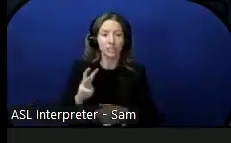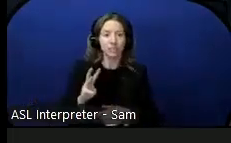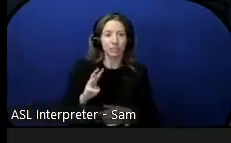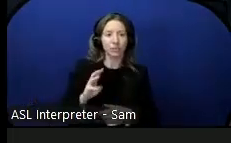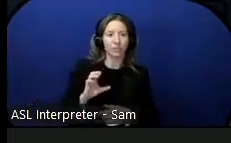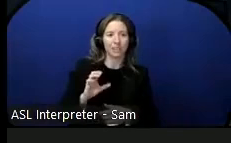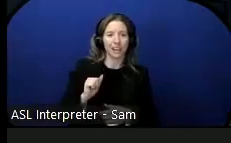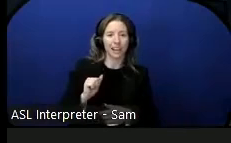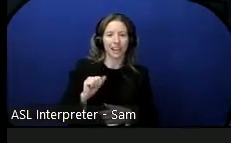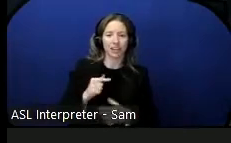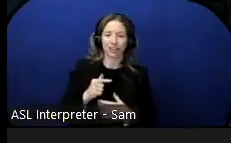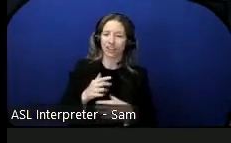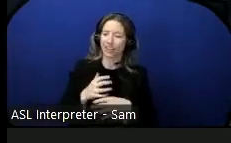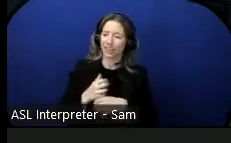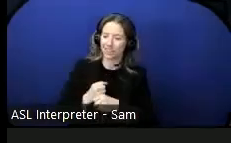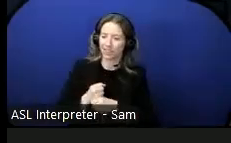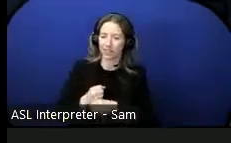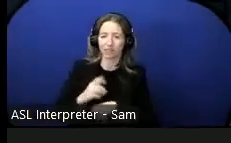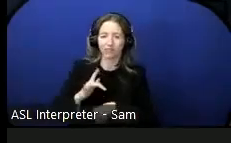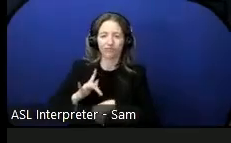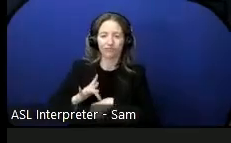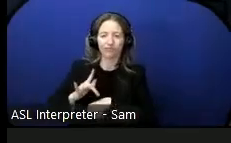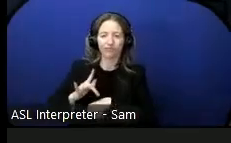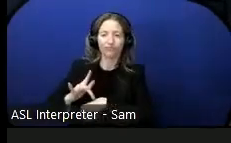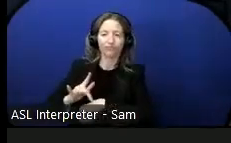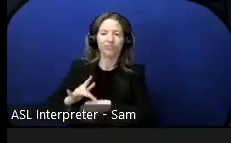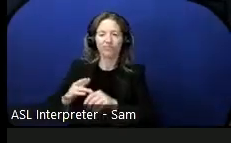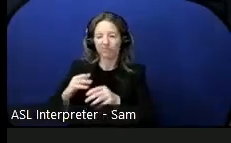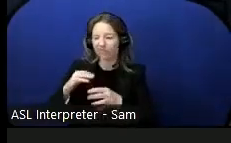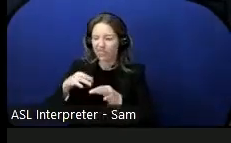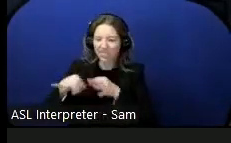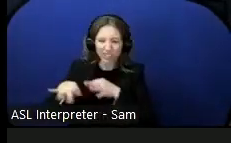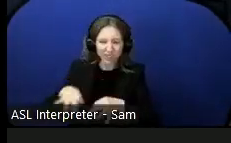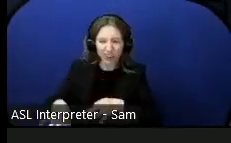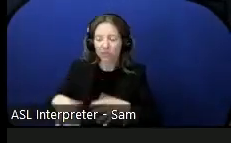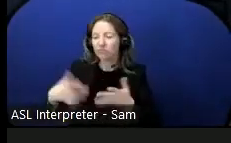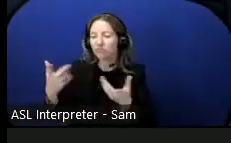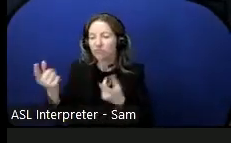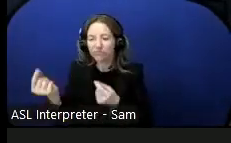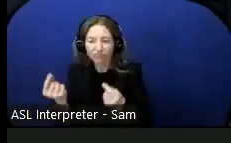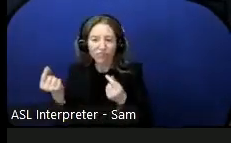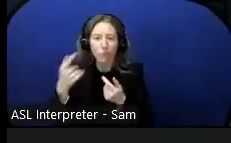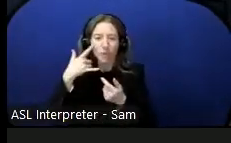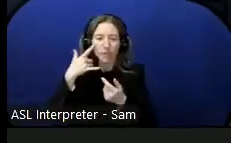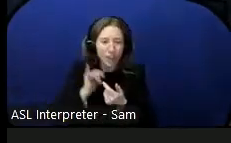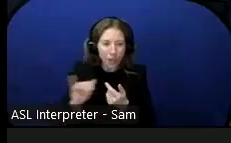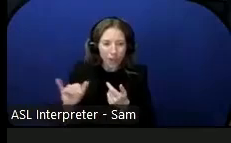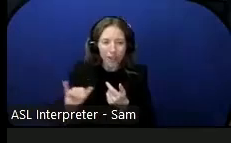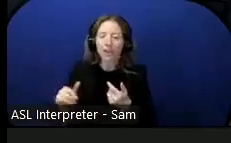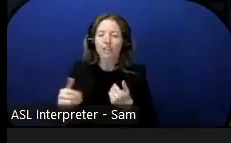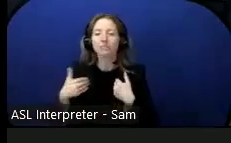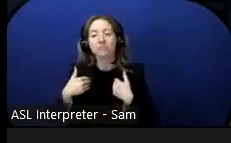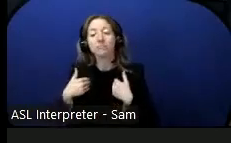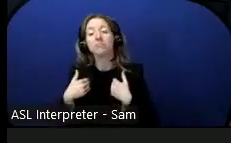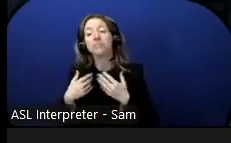that touches on the WCAG in detail. You're going to want to look at some resources, attend some webinars, go to some conferences.